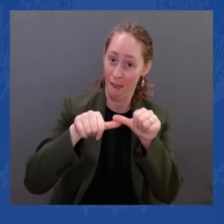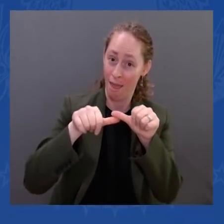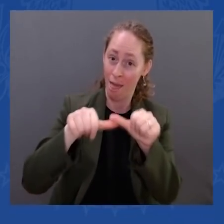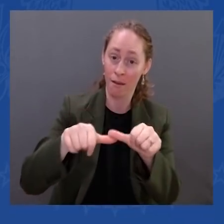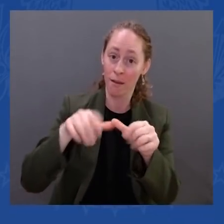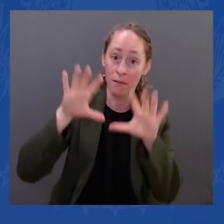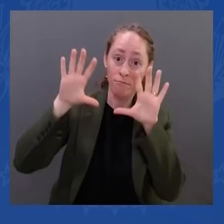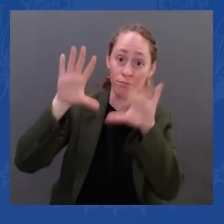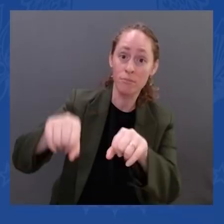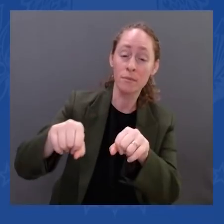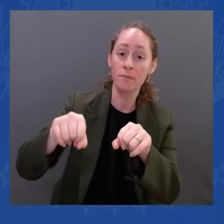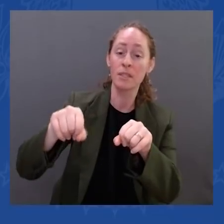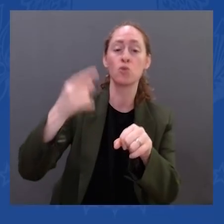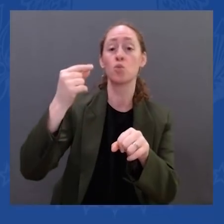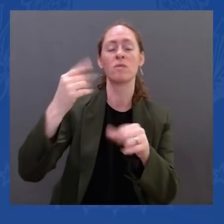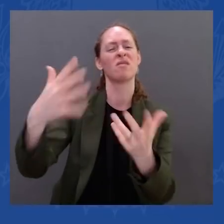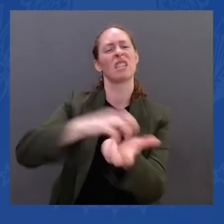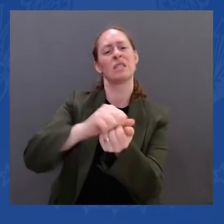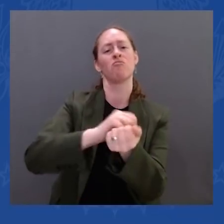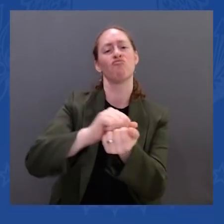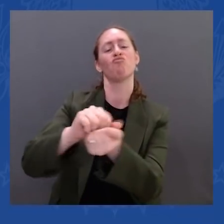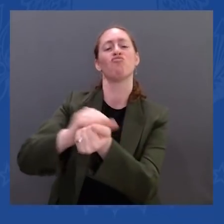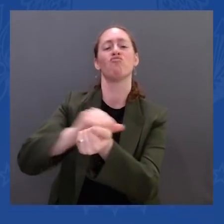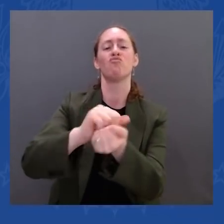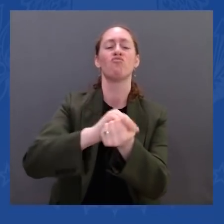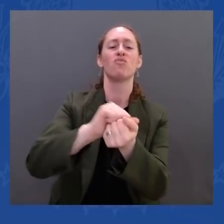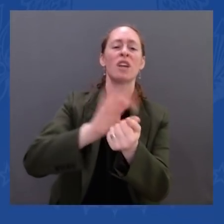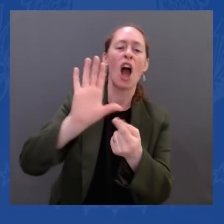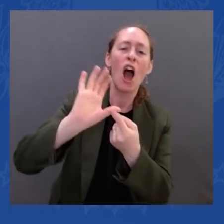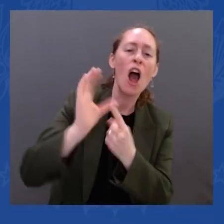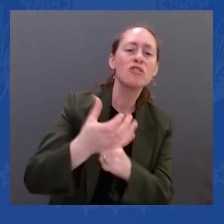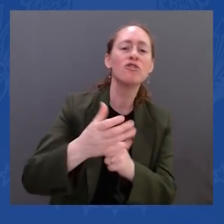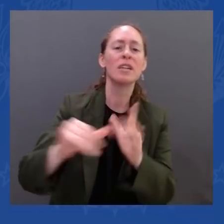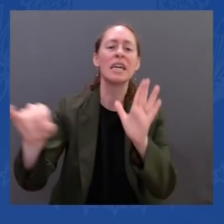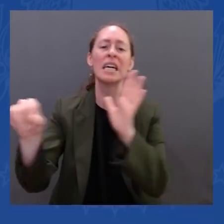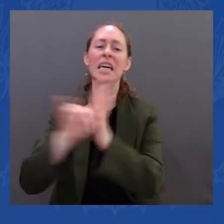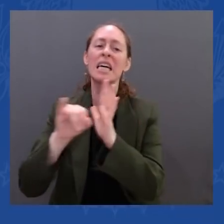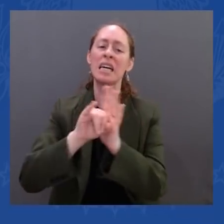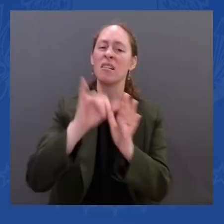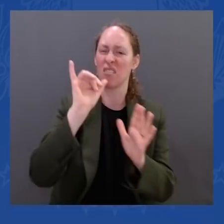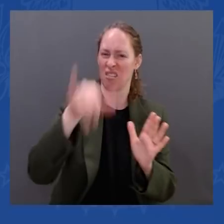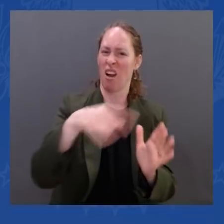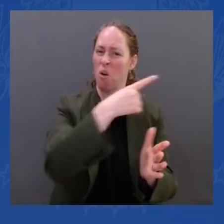in terms of the sanctions that have been imposed. And the reason I bother to say this --